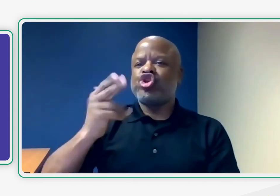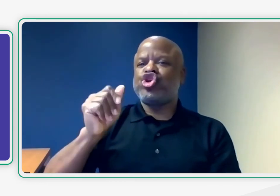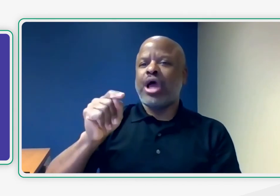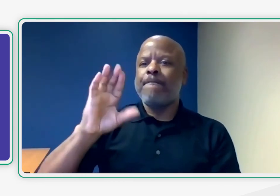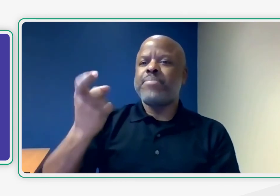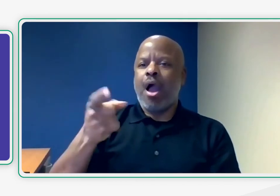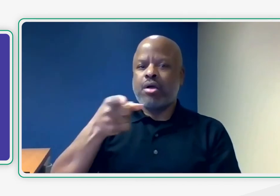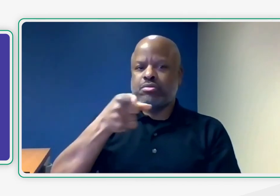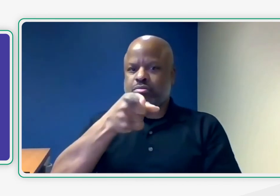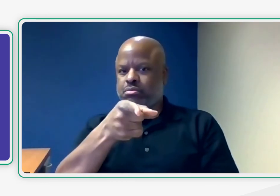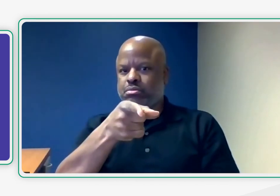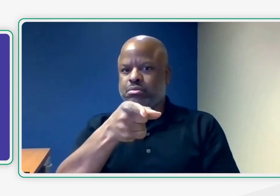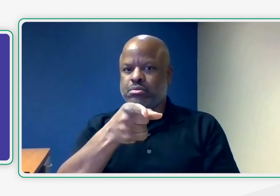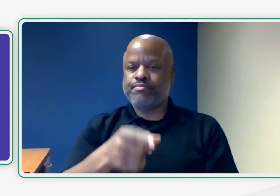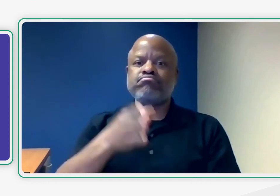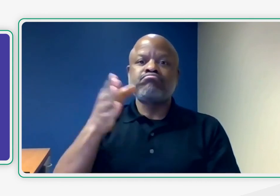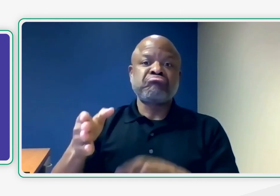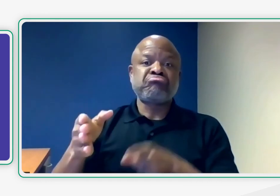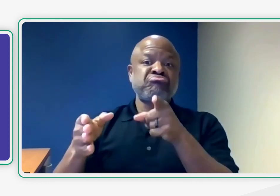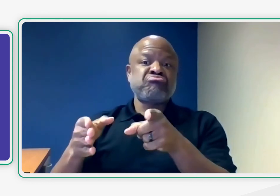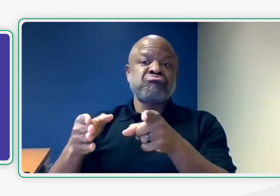Additionally, please include your comments or any